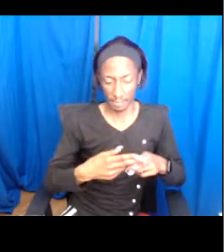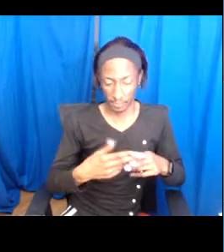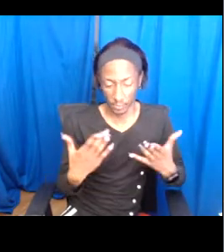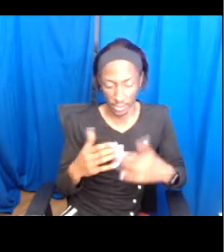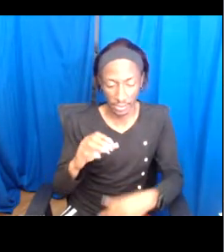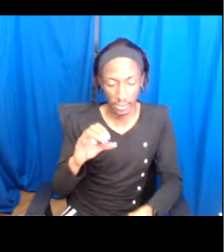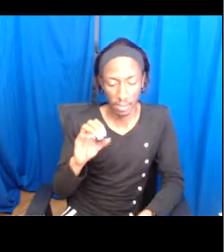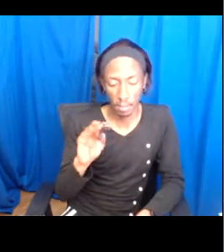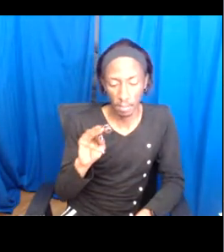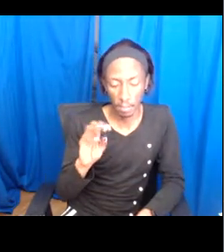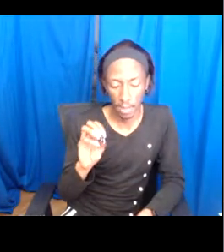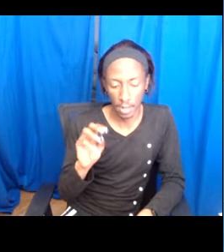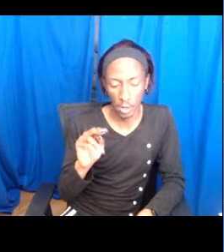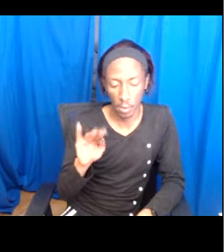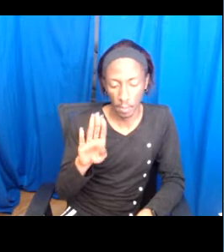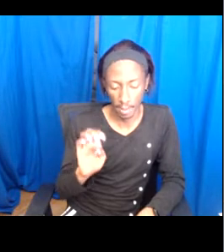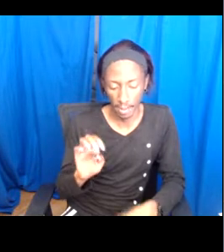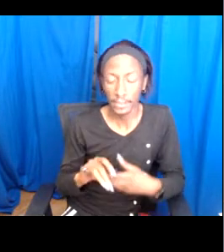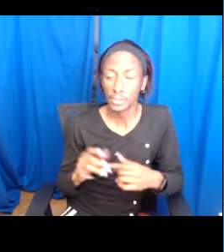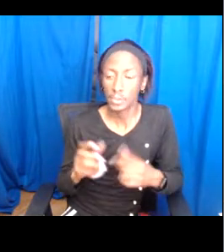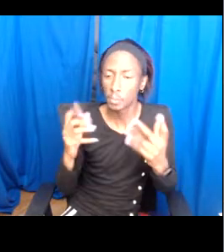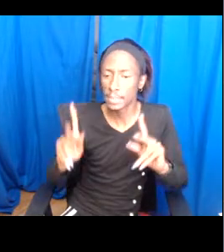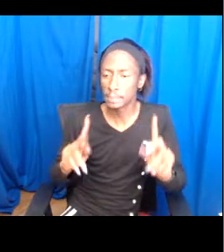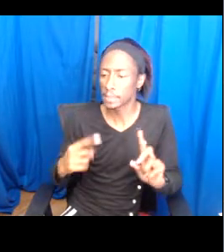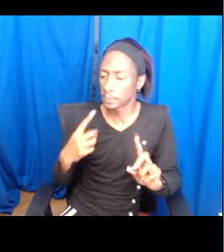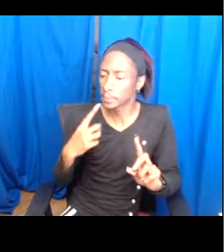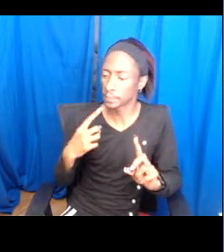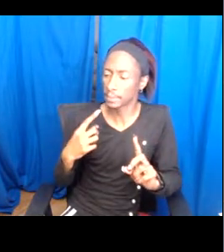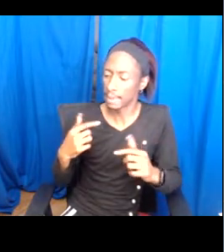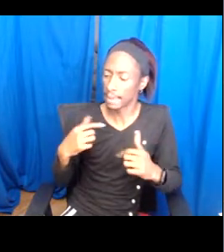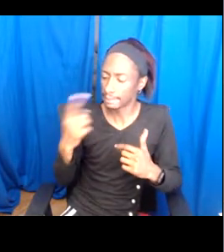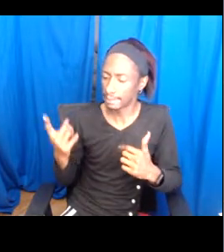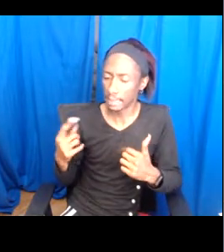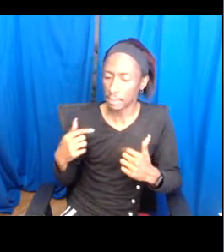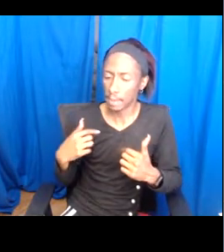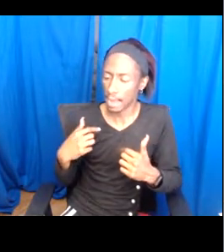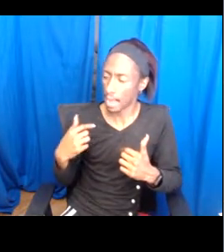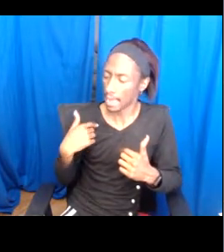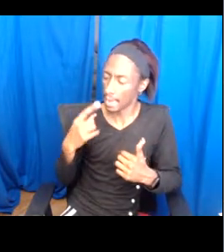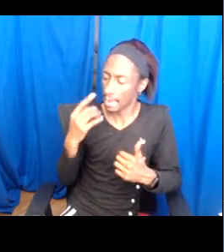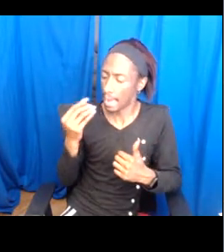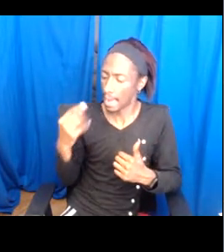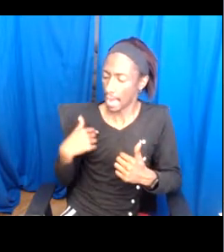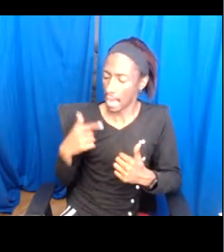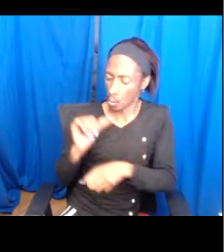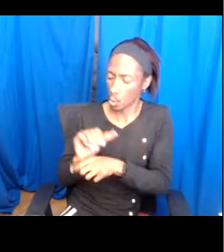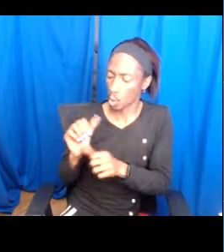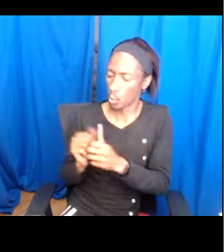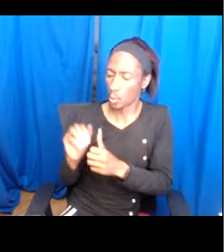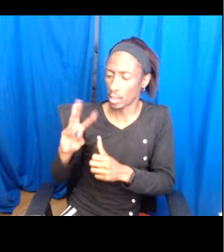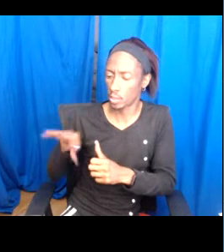And so a lot of people when I say I work with wild rice, they start to think about this type of rice. And this is the kind of rice that you buy in your stores.